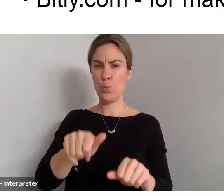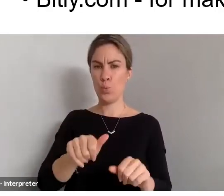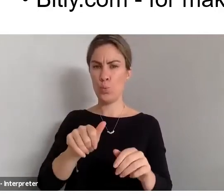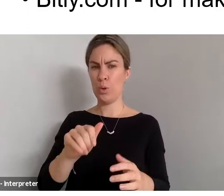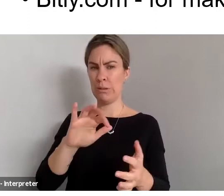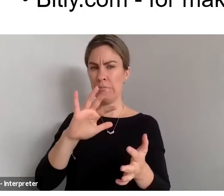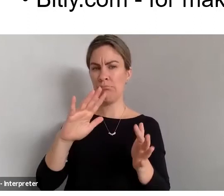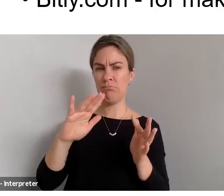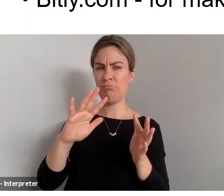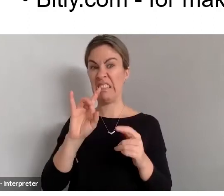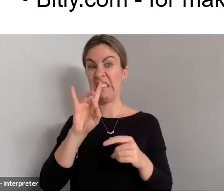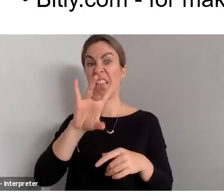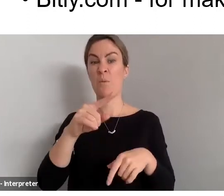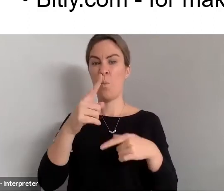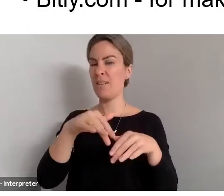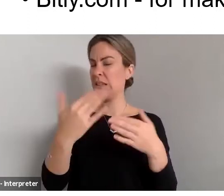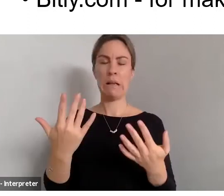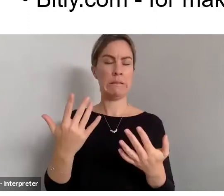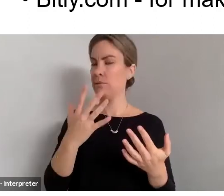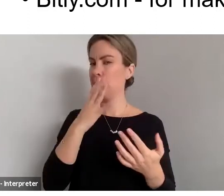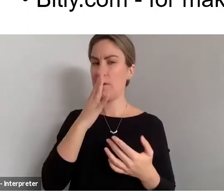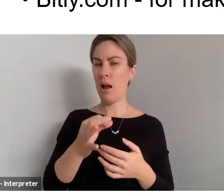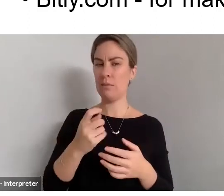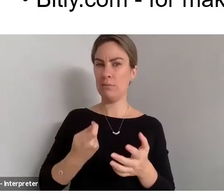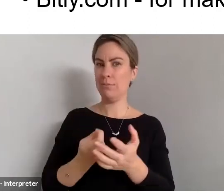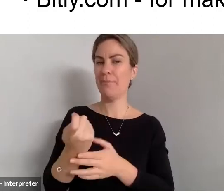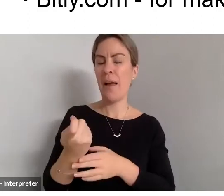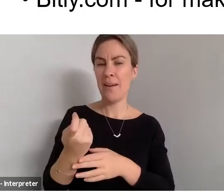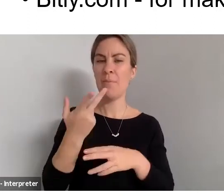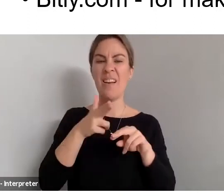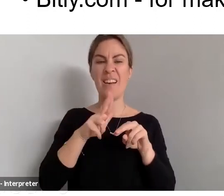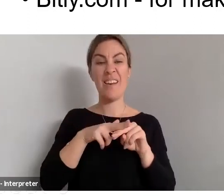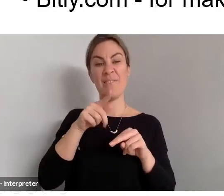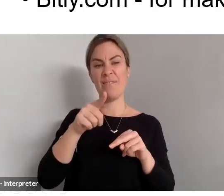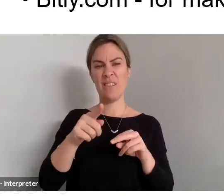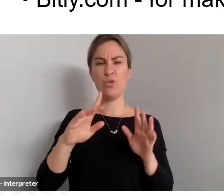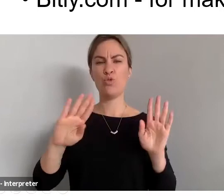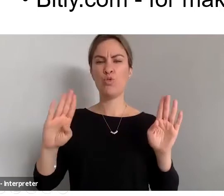And if you're using 10 short links in a day, maybe you should get an account.